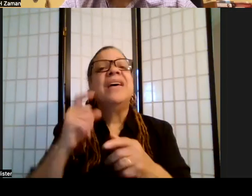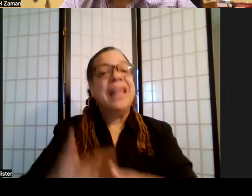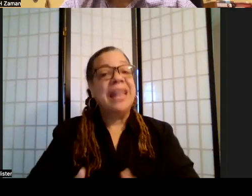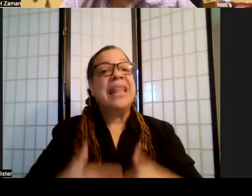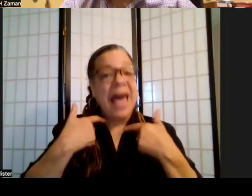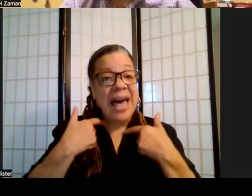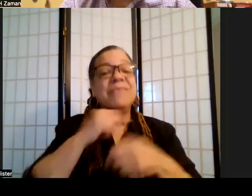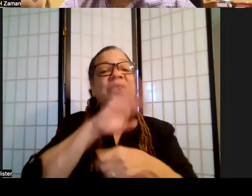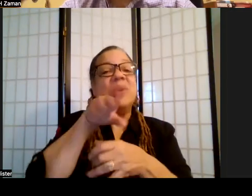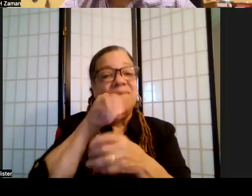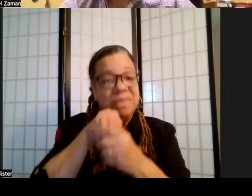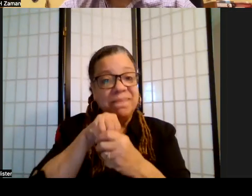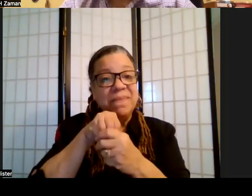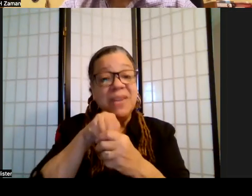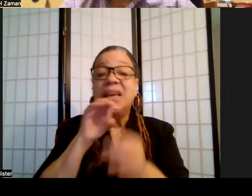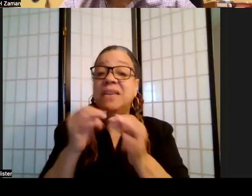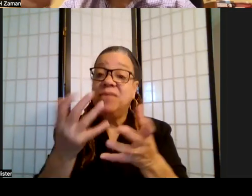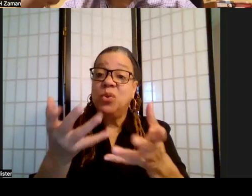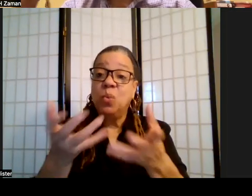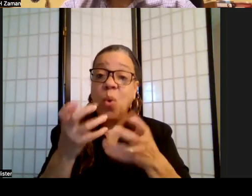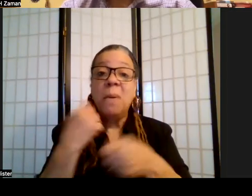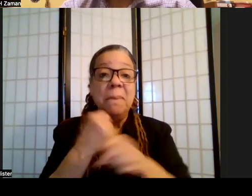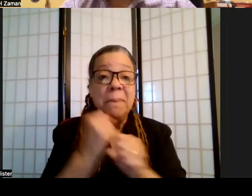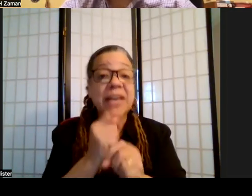and if we want to make sure that we're changing behavior,